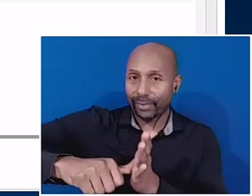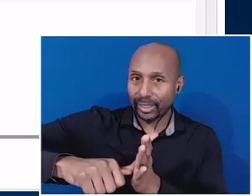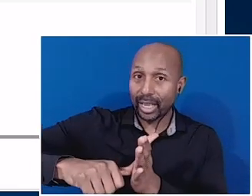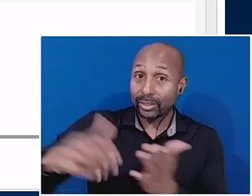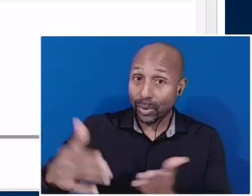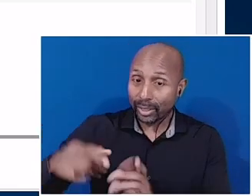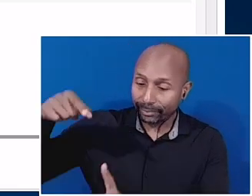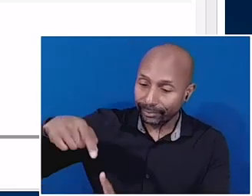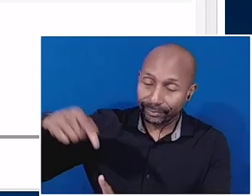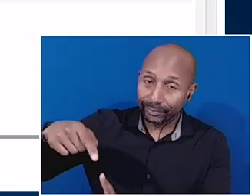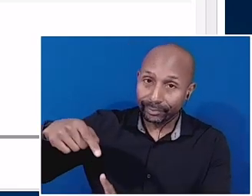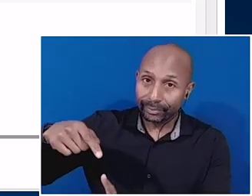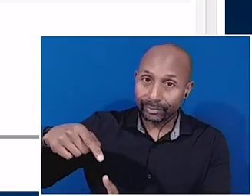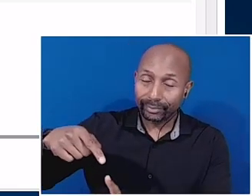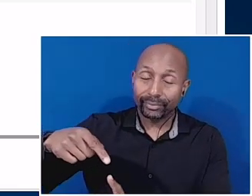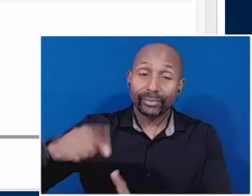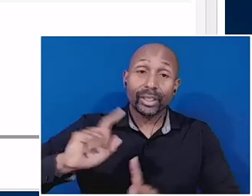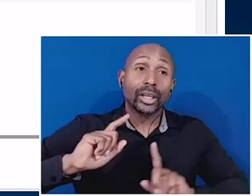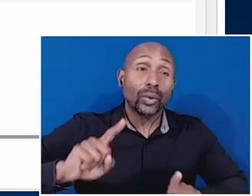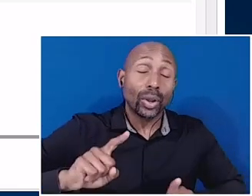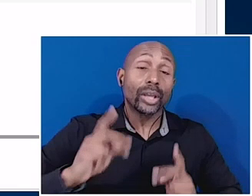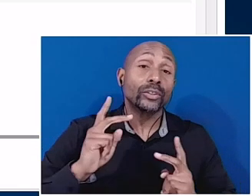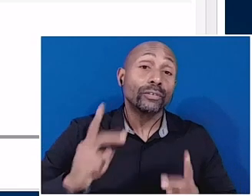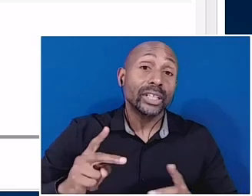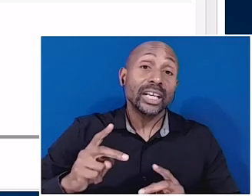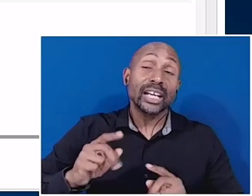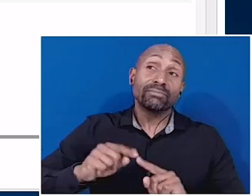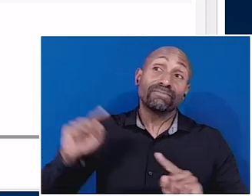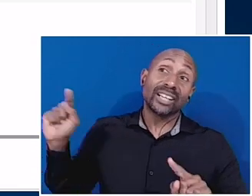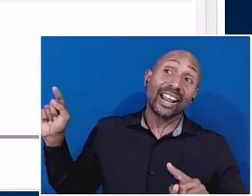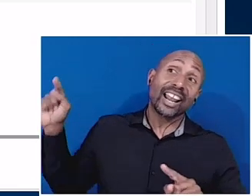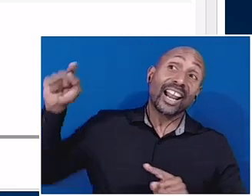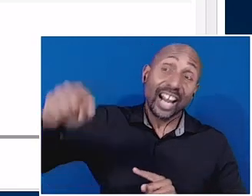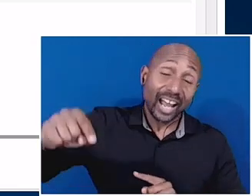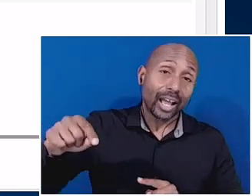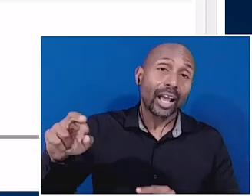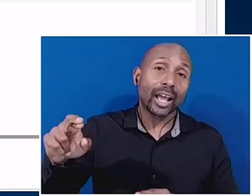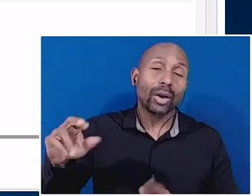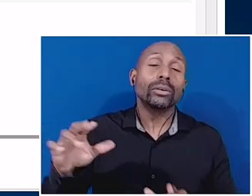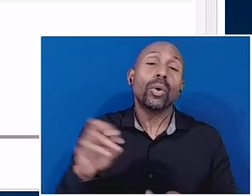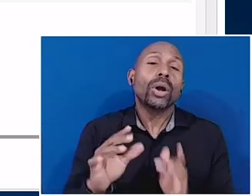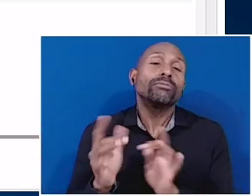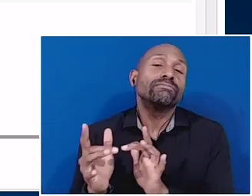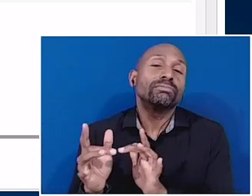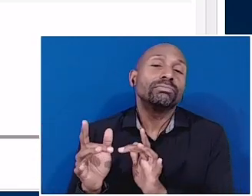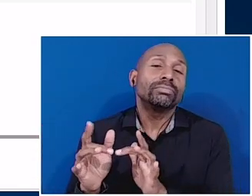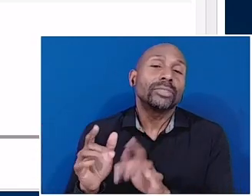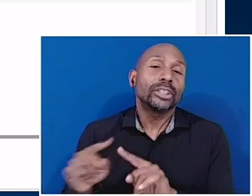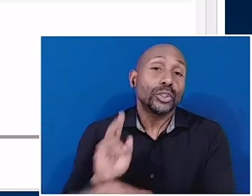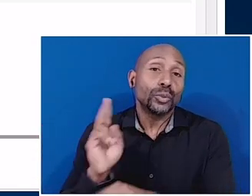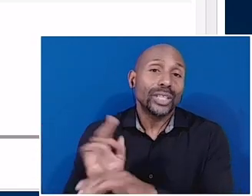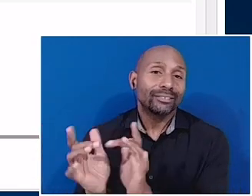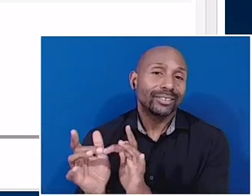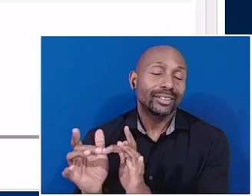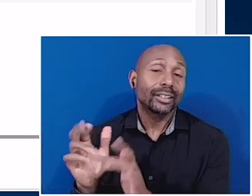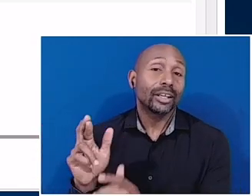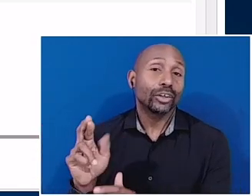visits were effective. While the Department has had to require